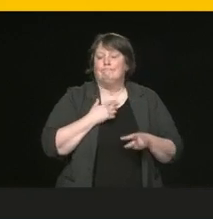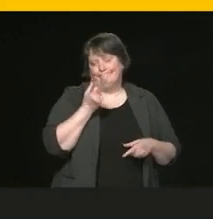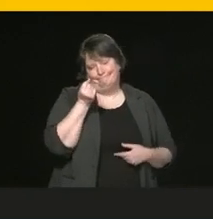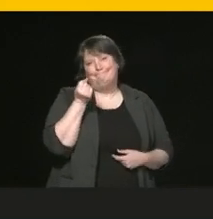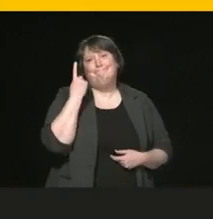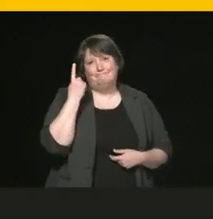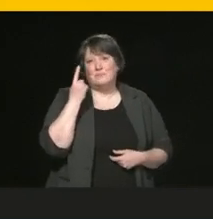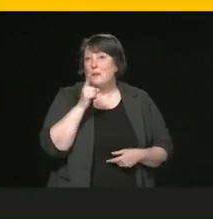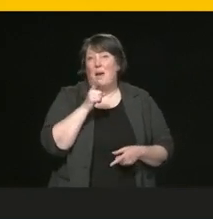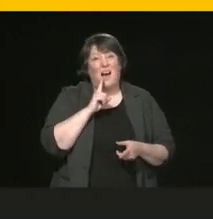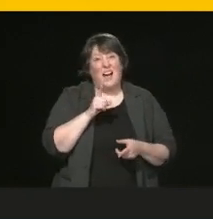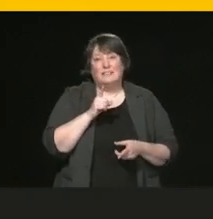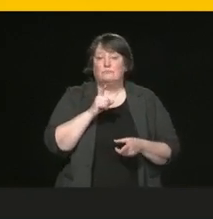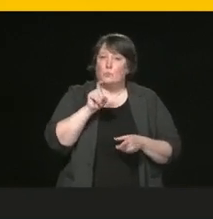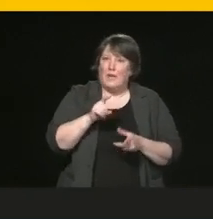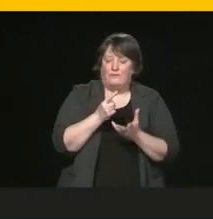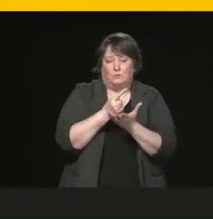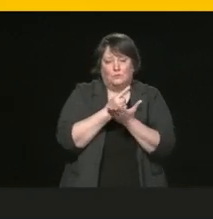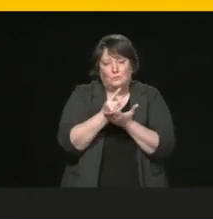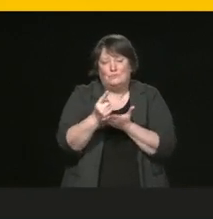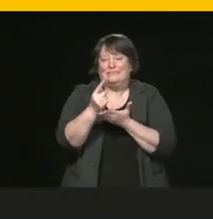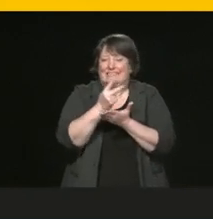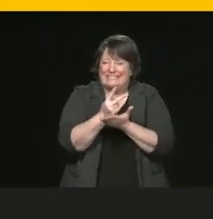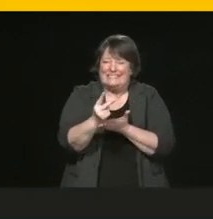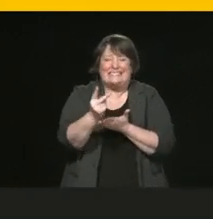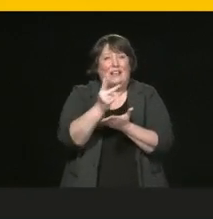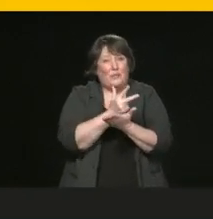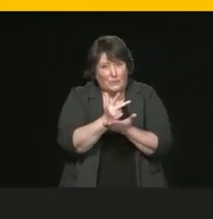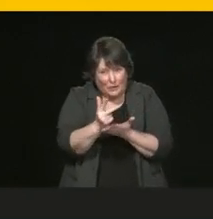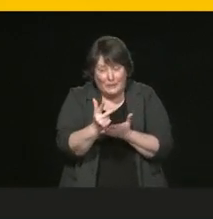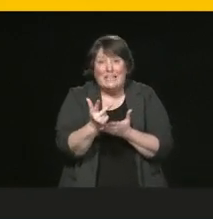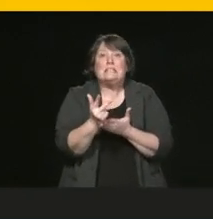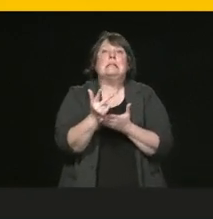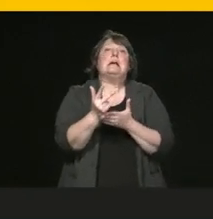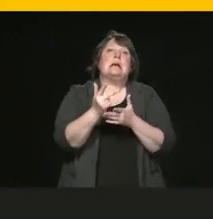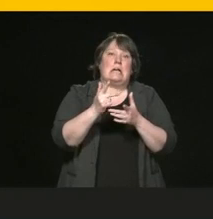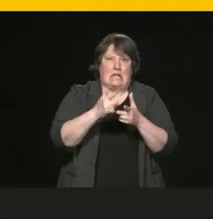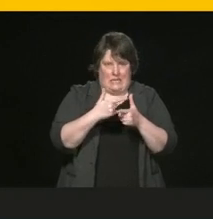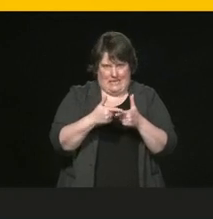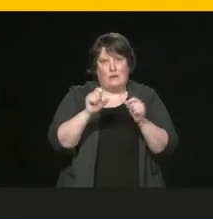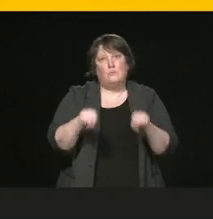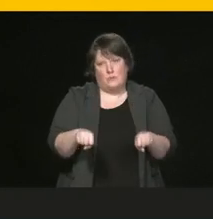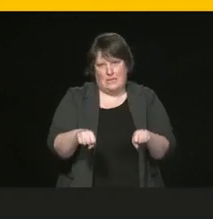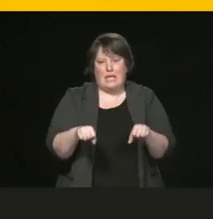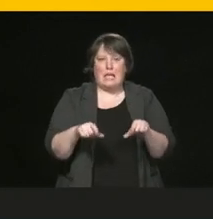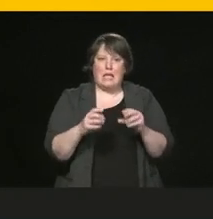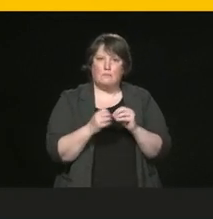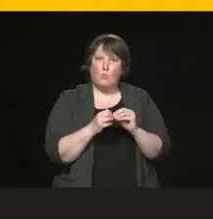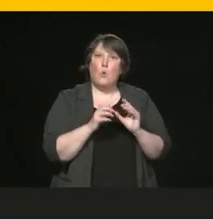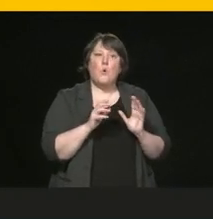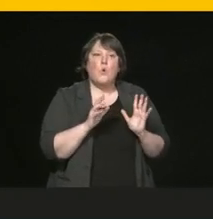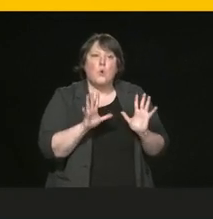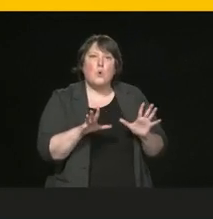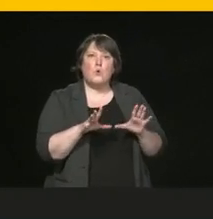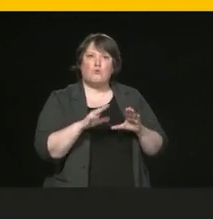I UNDERSTAND THAT.